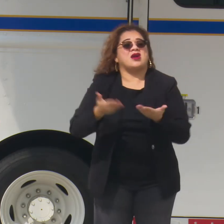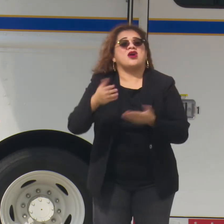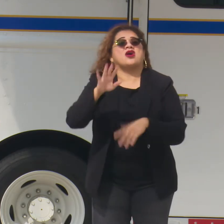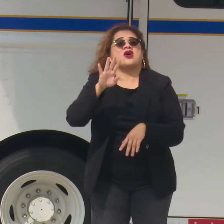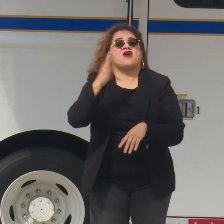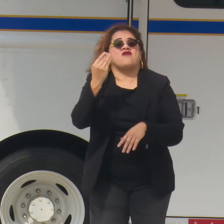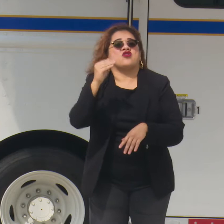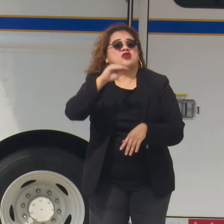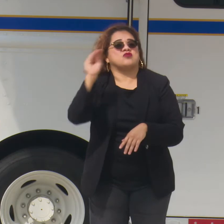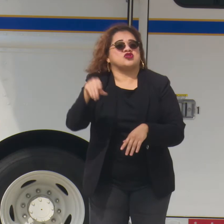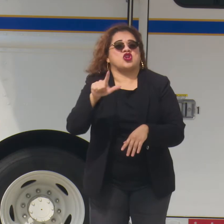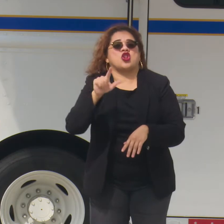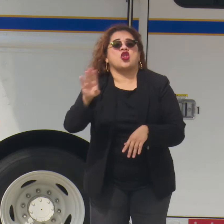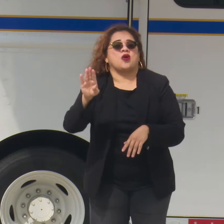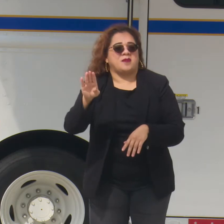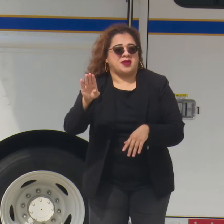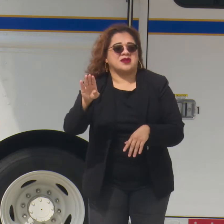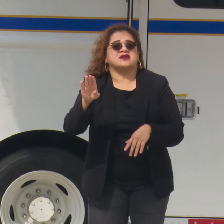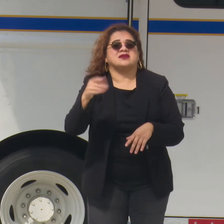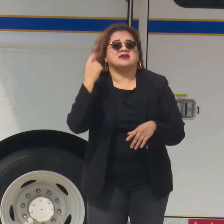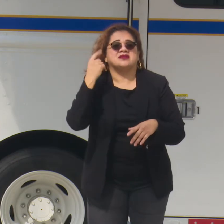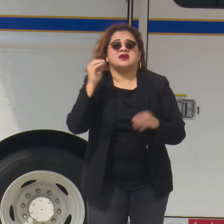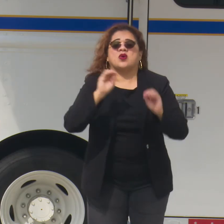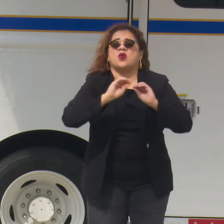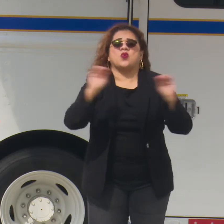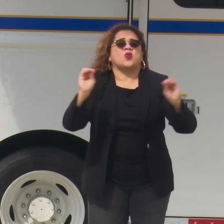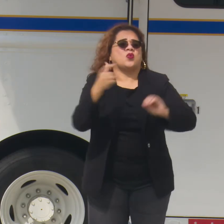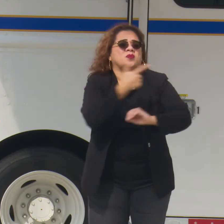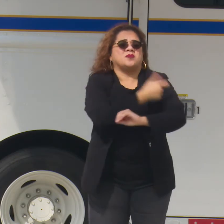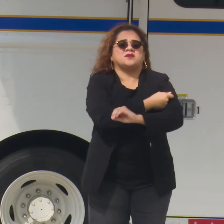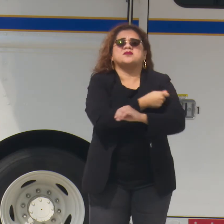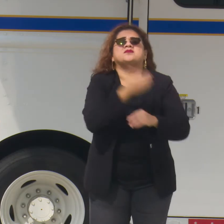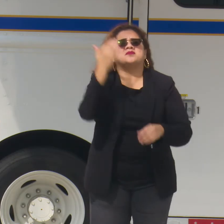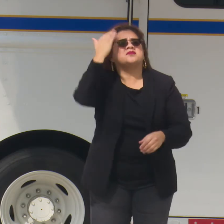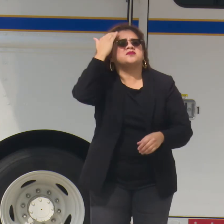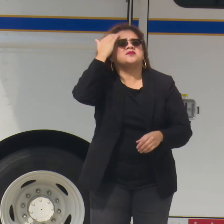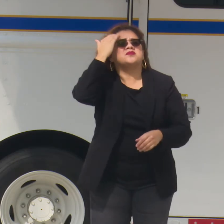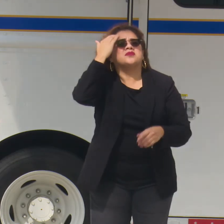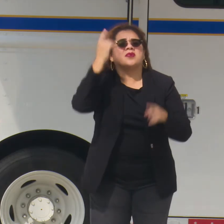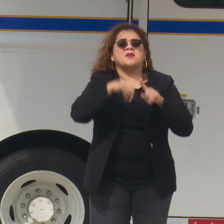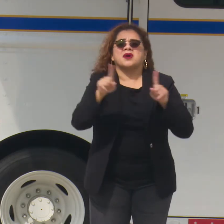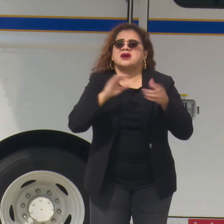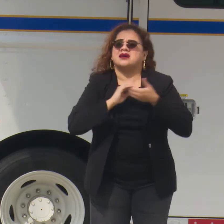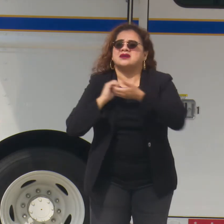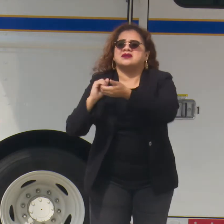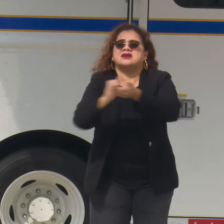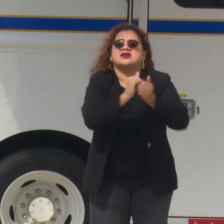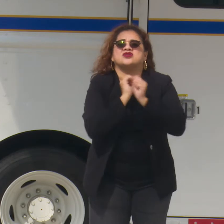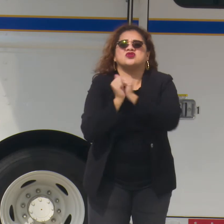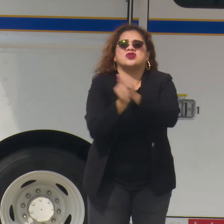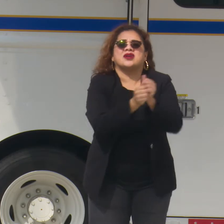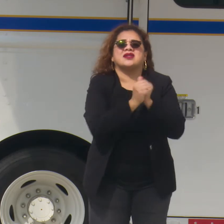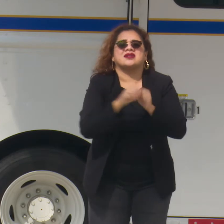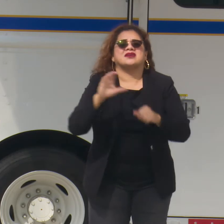While there is no vaccine, together we can defeat COVID-19 if we all do our part. Chirla, in the city of Long Beach are